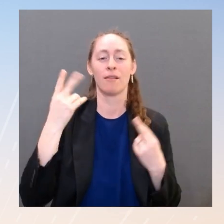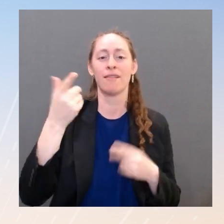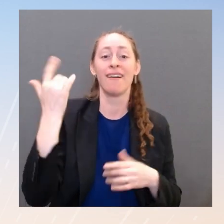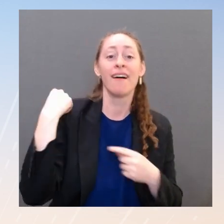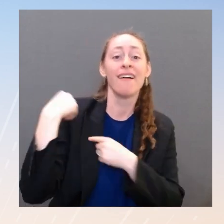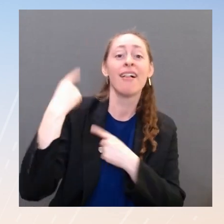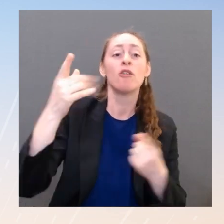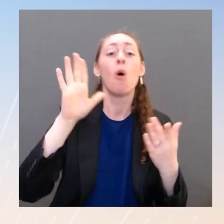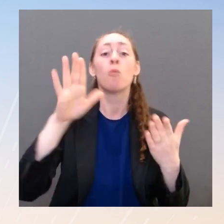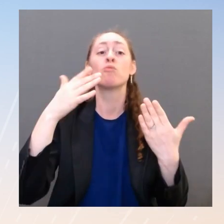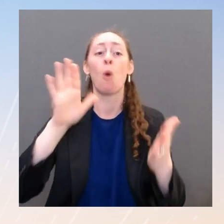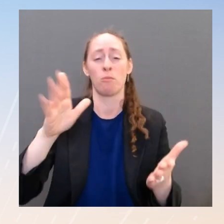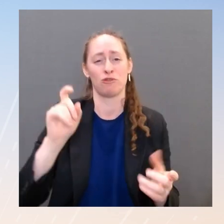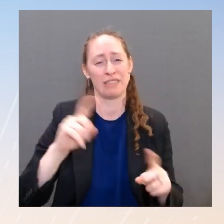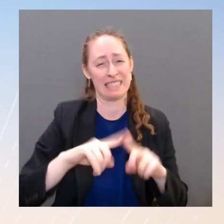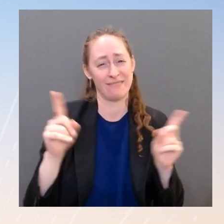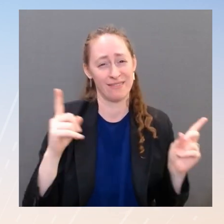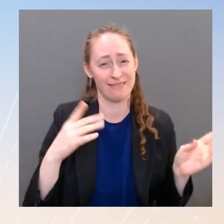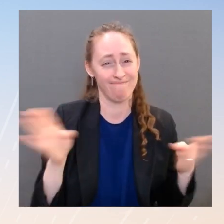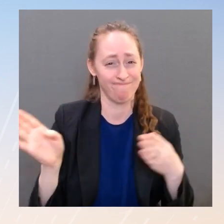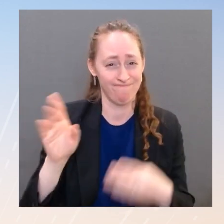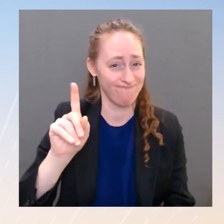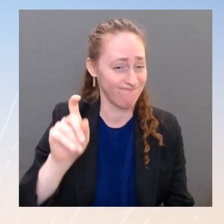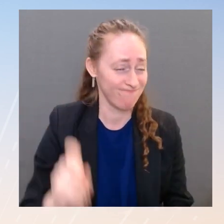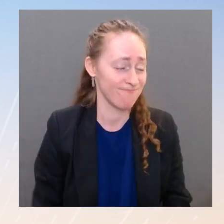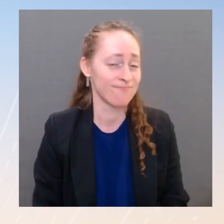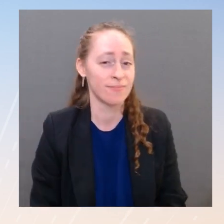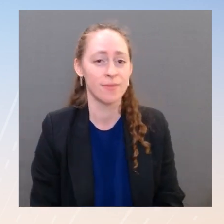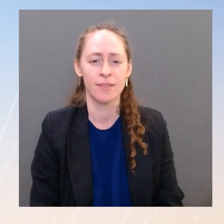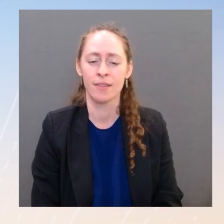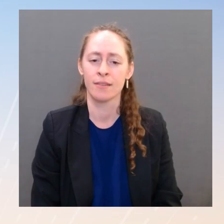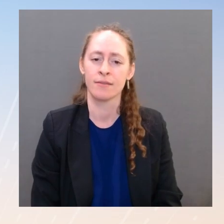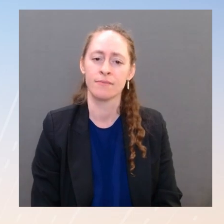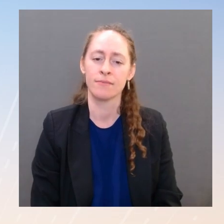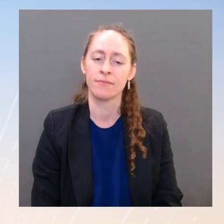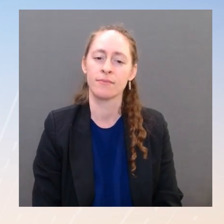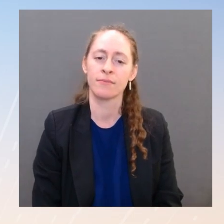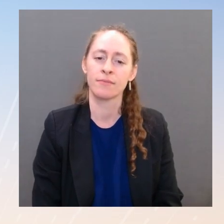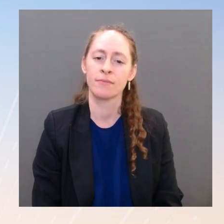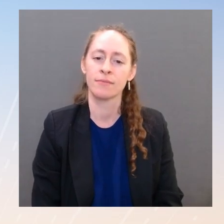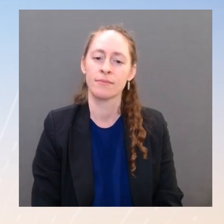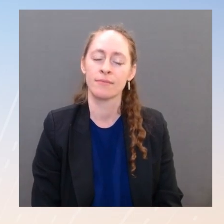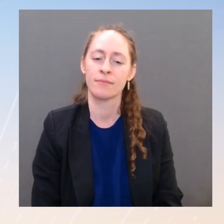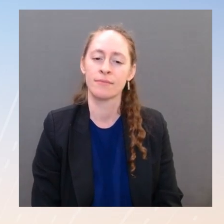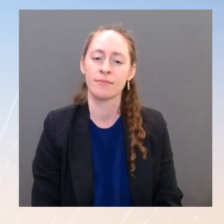Ms. Psaki: Well, let me first say that that report was about a range of polling that goes back to last year,